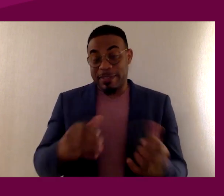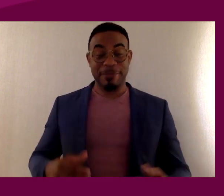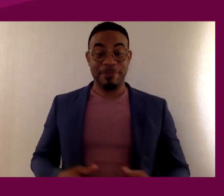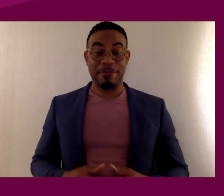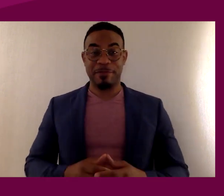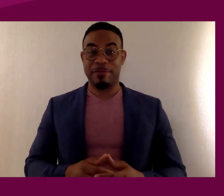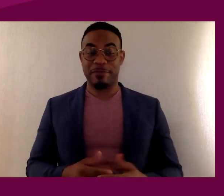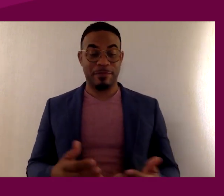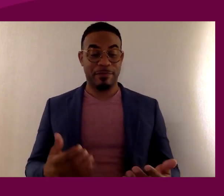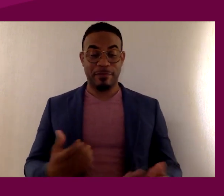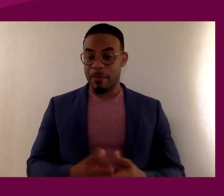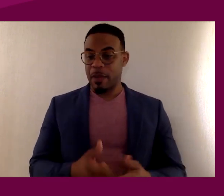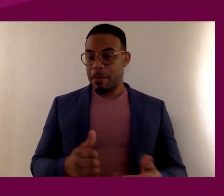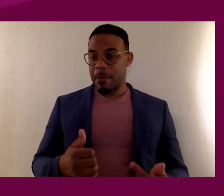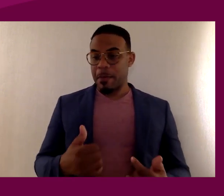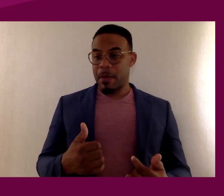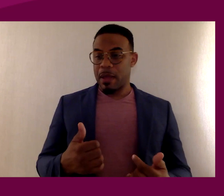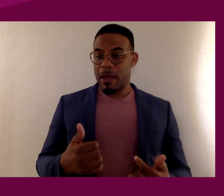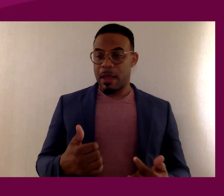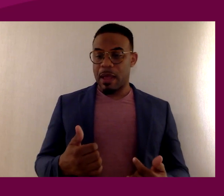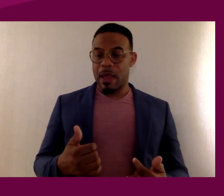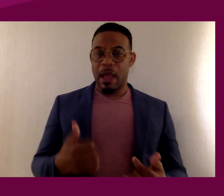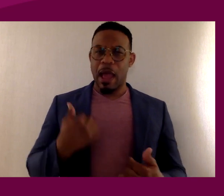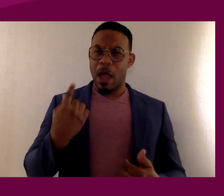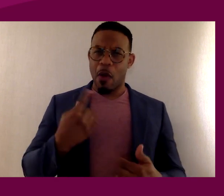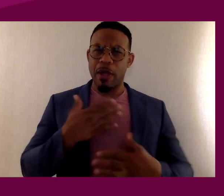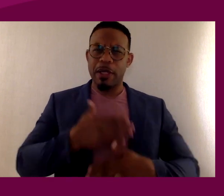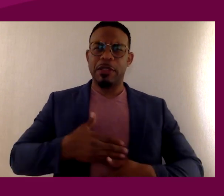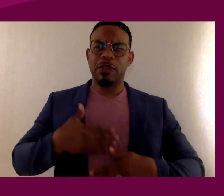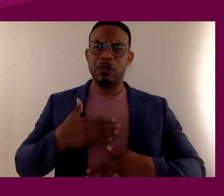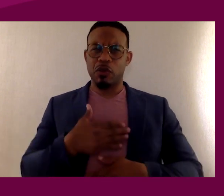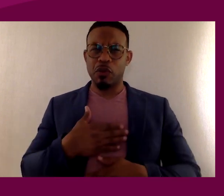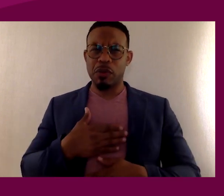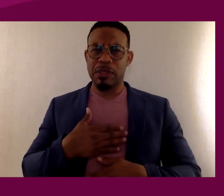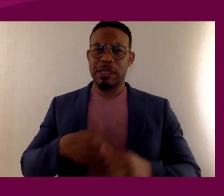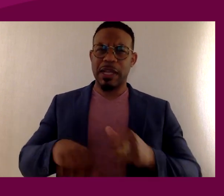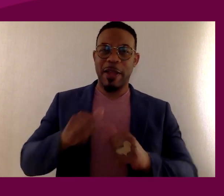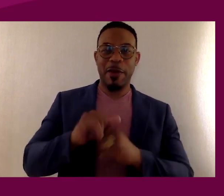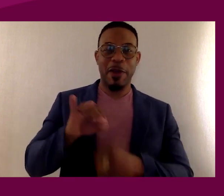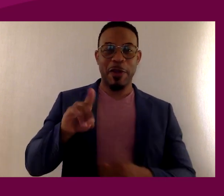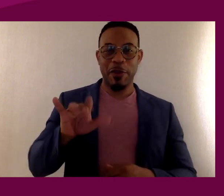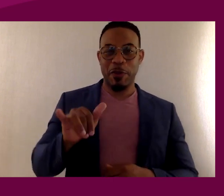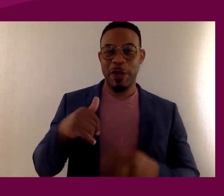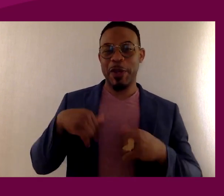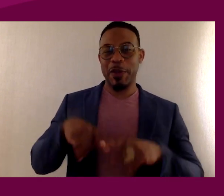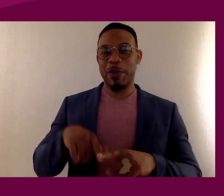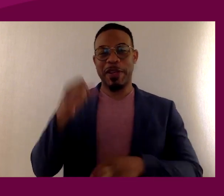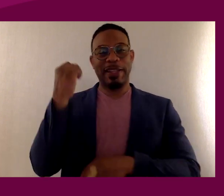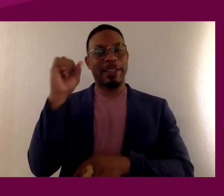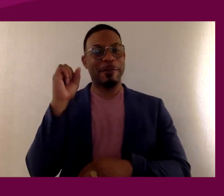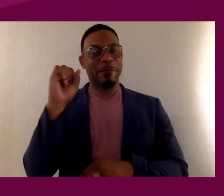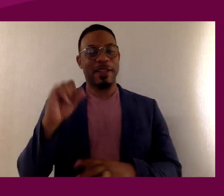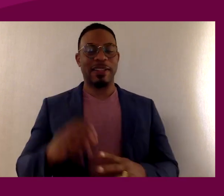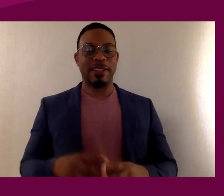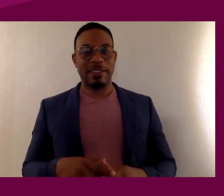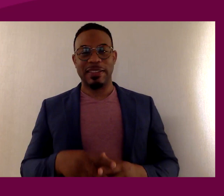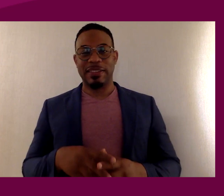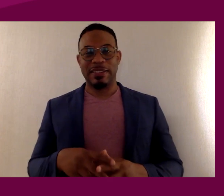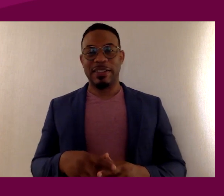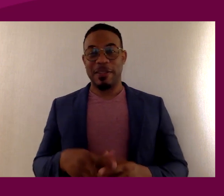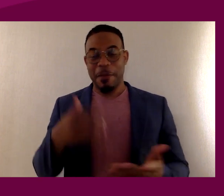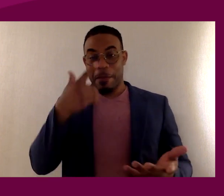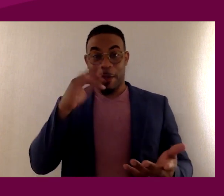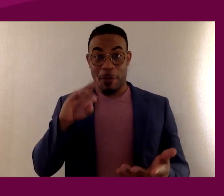innovated as best we could. But I always enjoyed hanging with Judy during these demonstrations